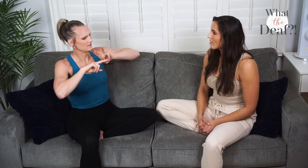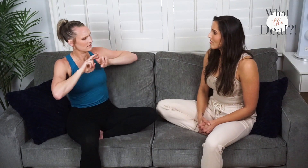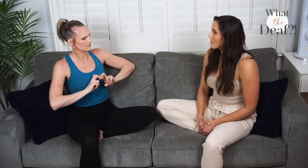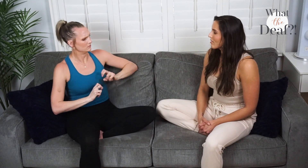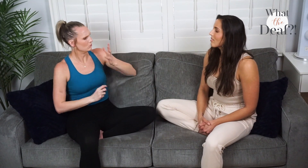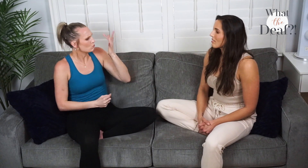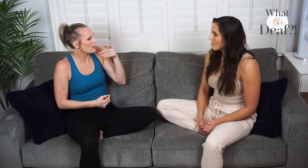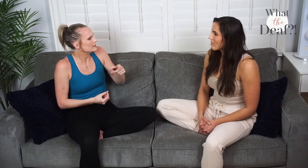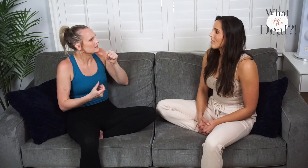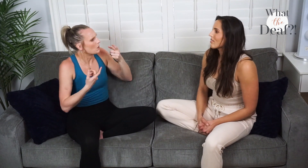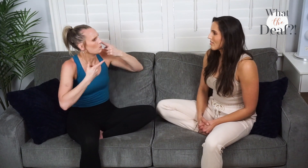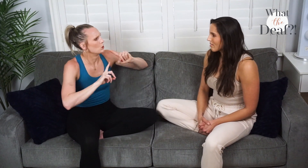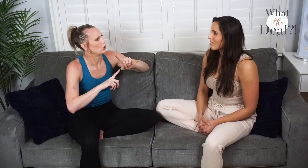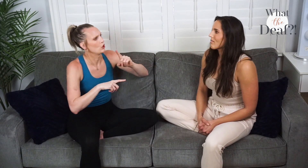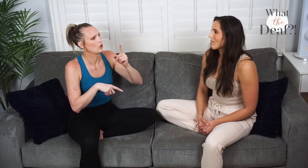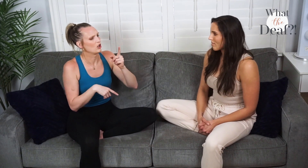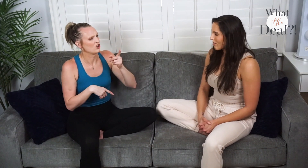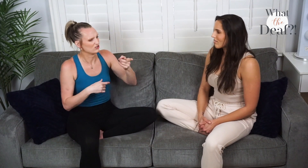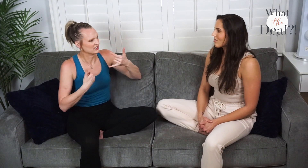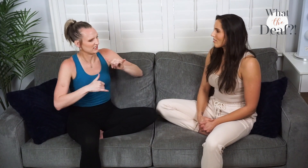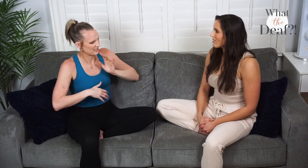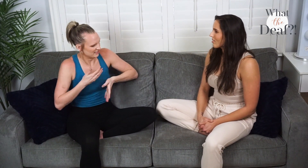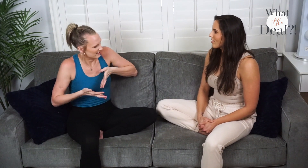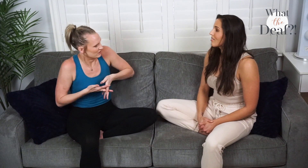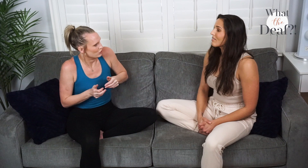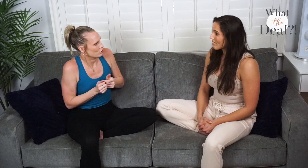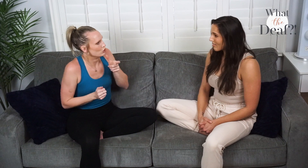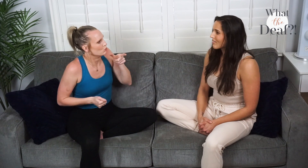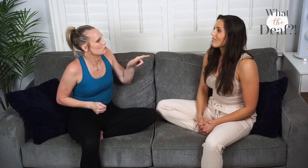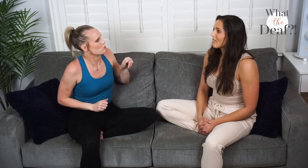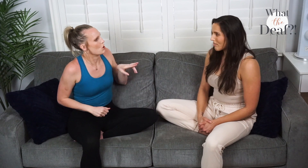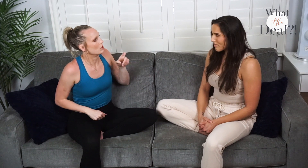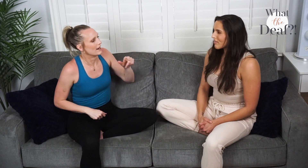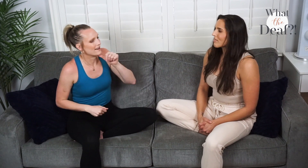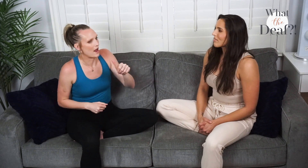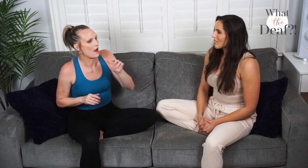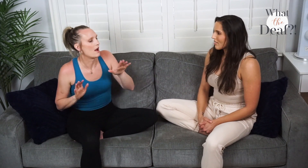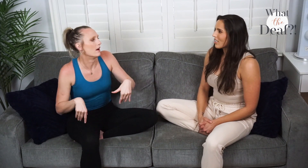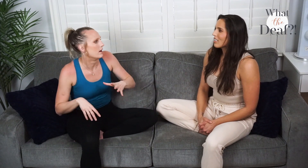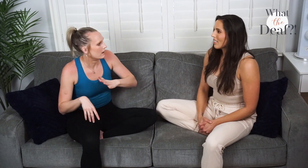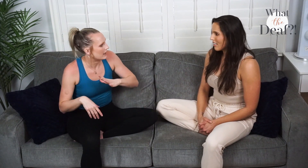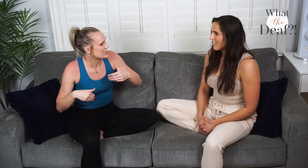You really took a step back and looked at things that weren’t working. And because you’re engrained with who you are,